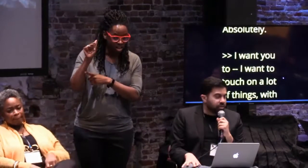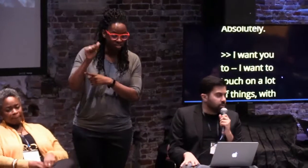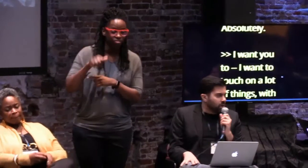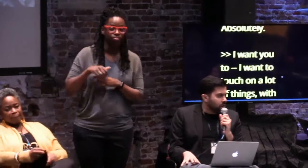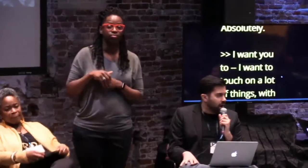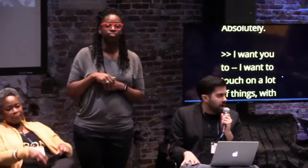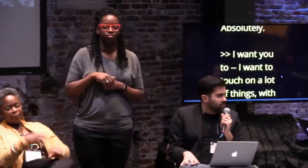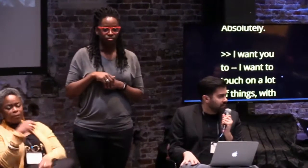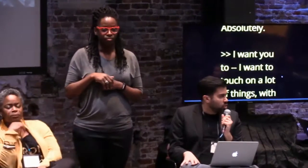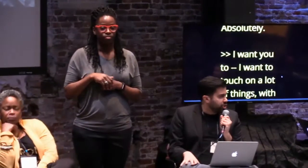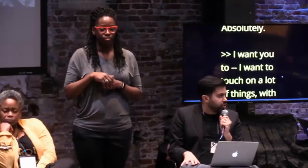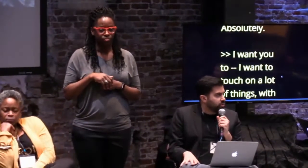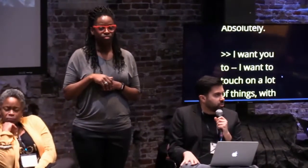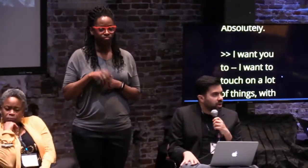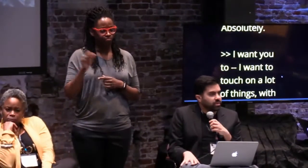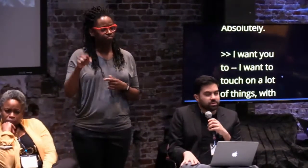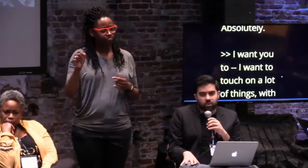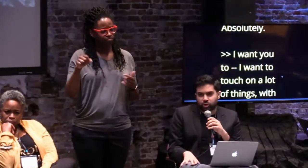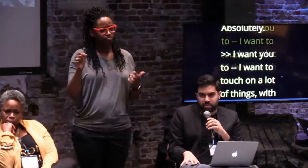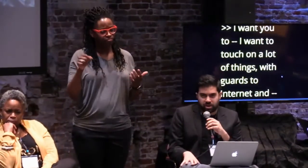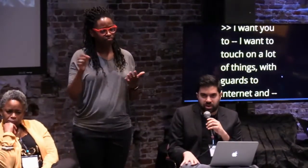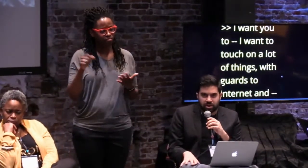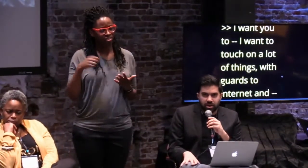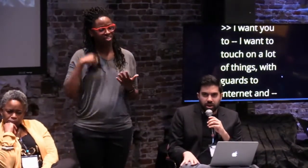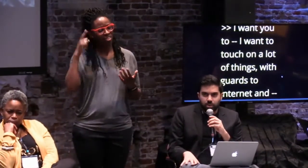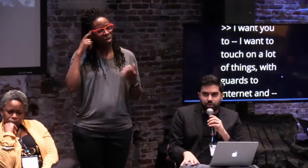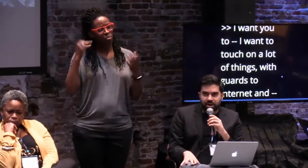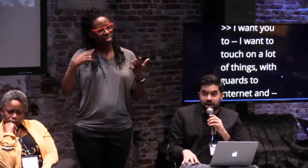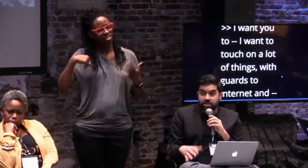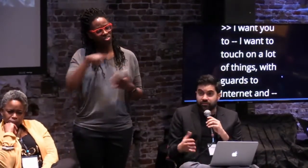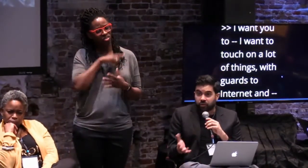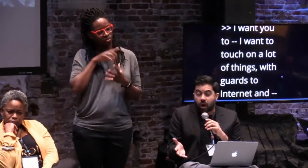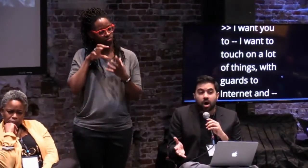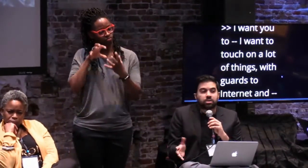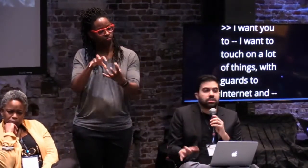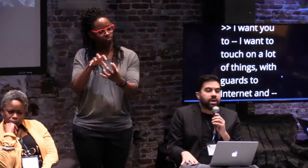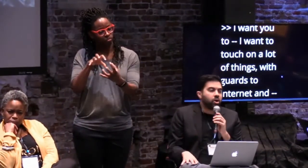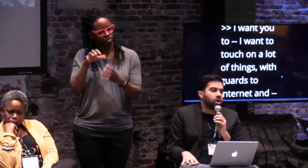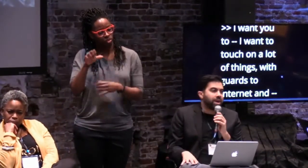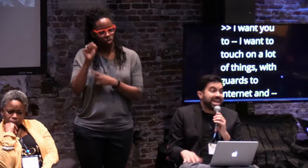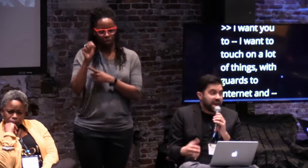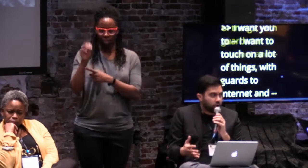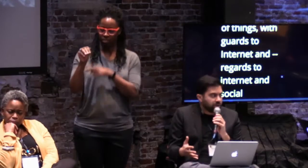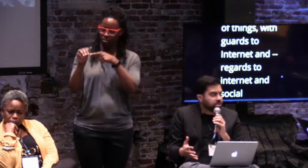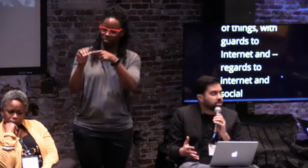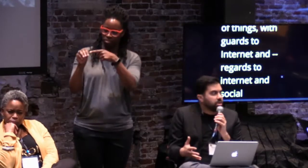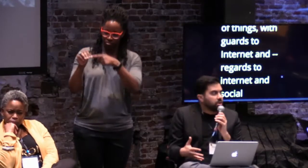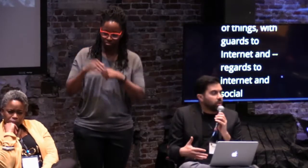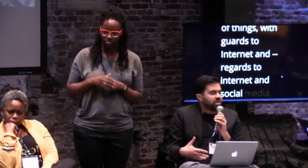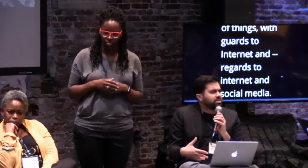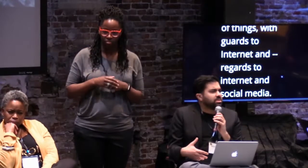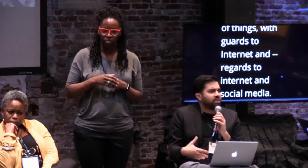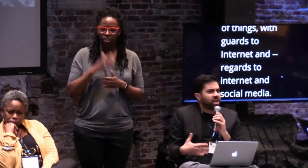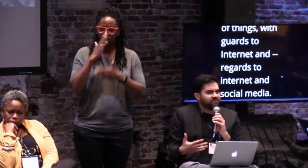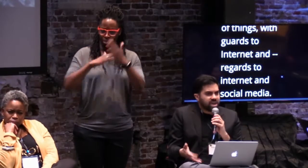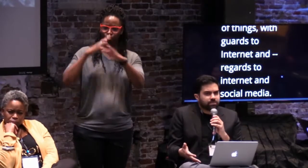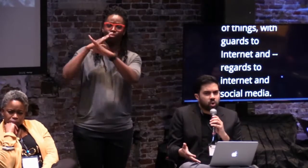I think we all kind of have our issues with social media. We recognize the flaws that are inherent with stuff like Facebook,